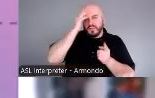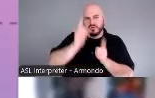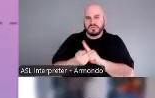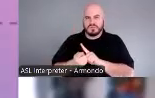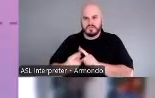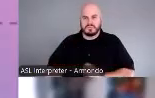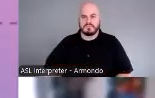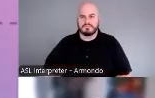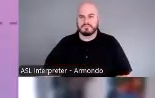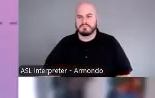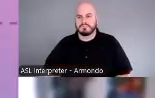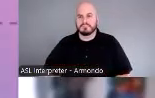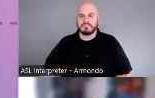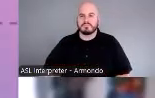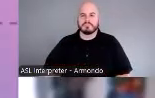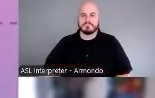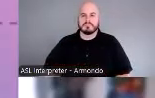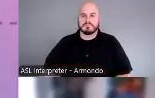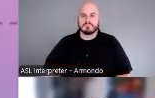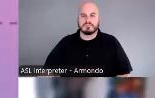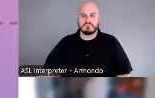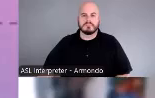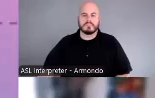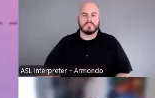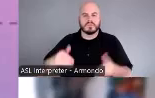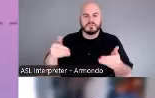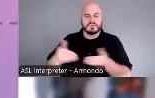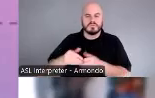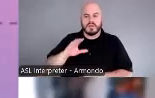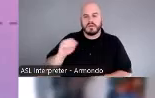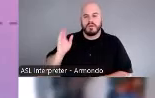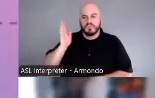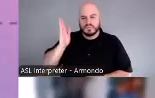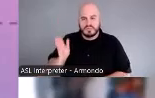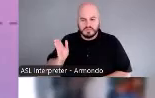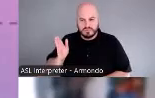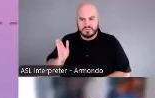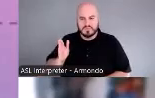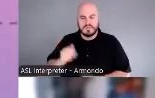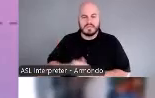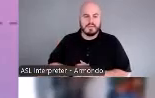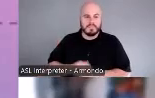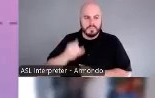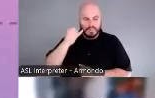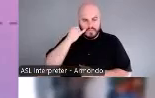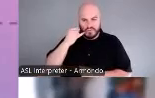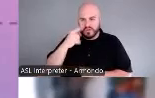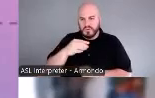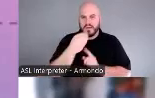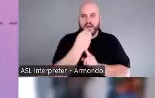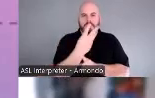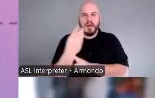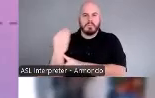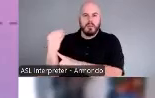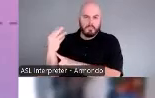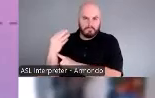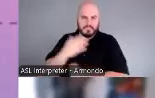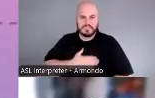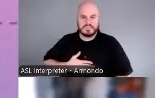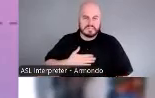And I would like to introduce my co-presenters as well, so if you could all turn your video and audio on,